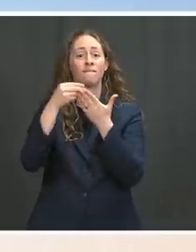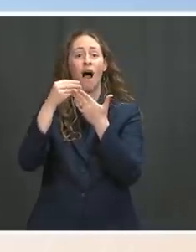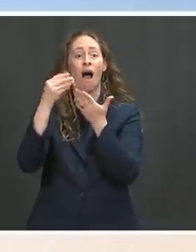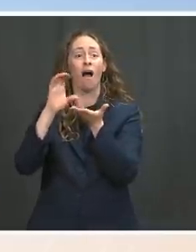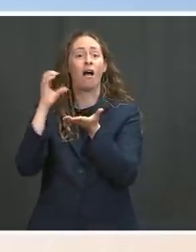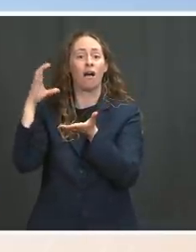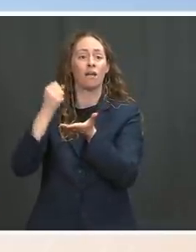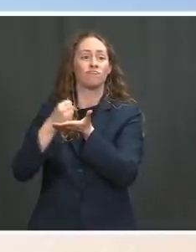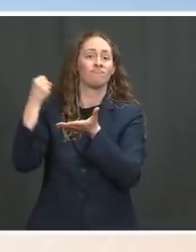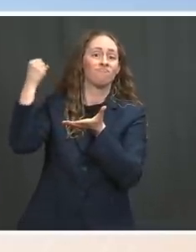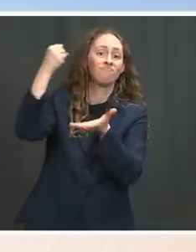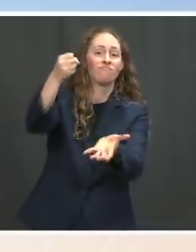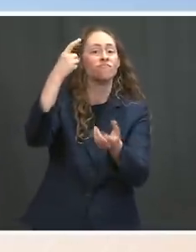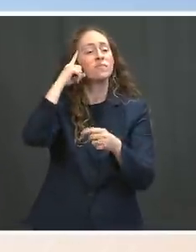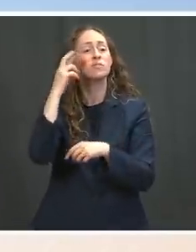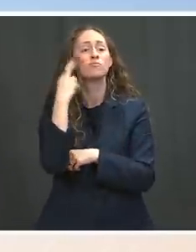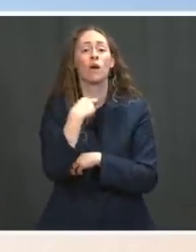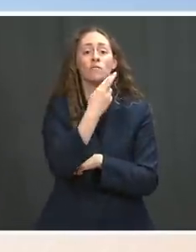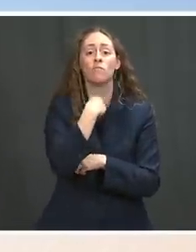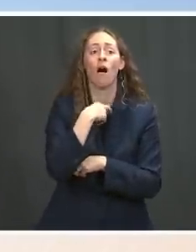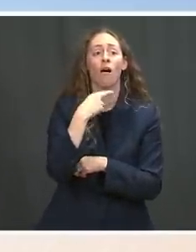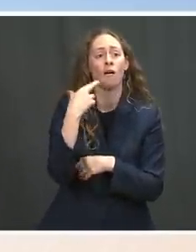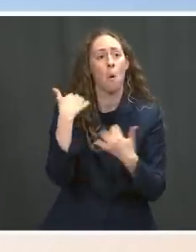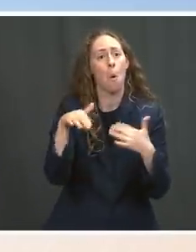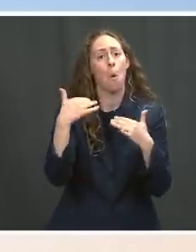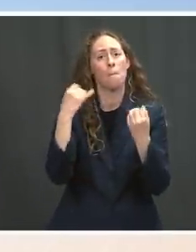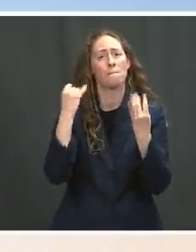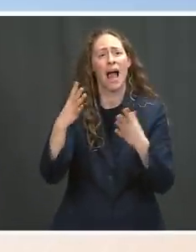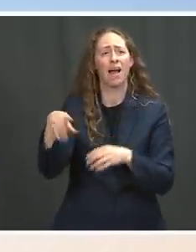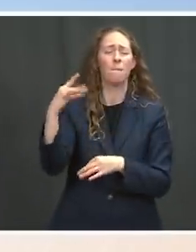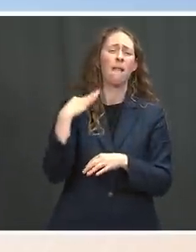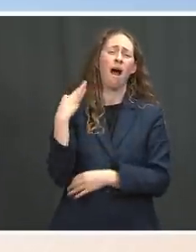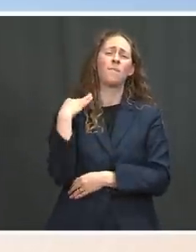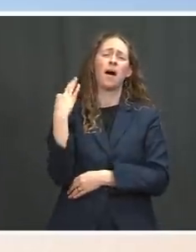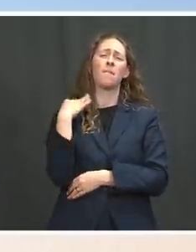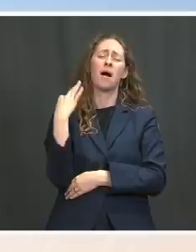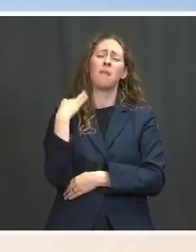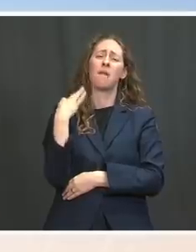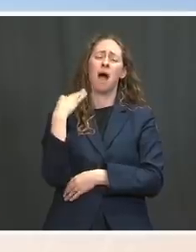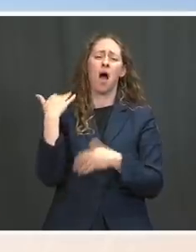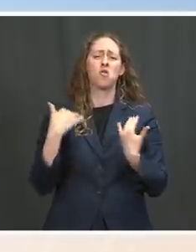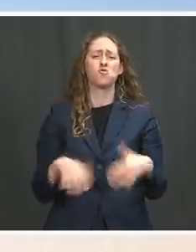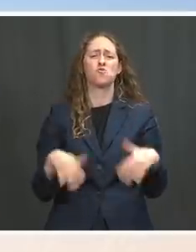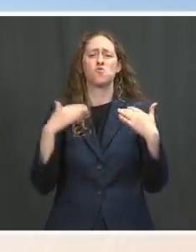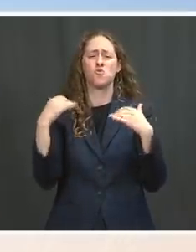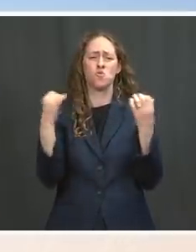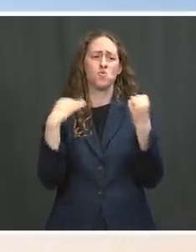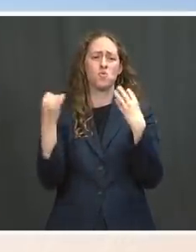and economically disadvantaged businessowners, requesting a total of $29 billion in funds.